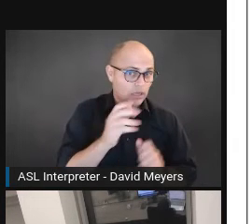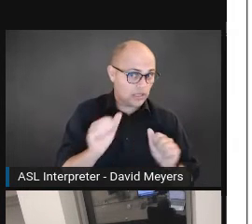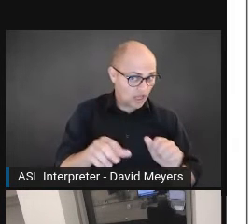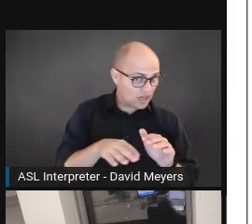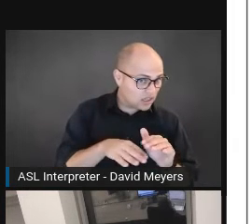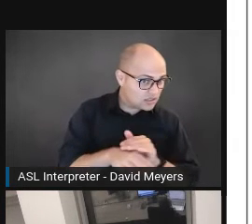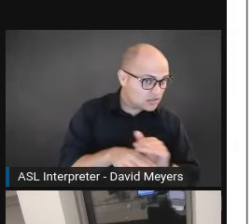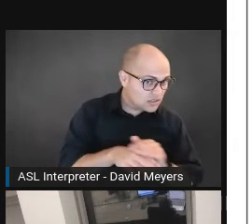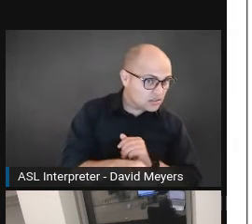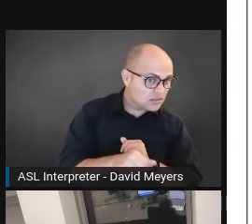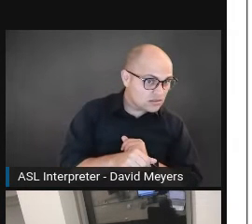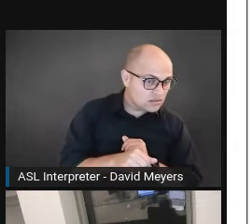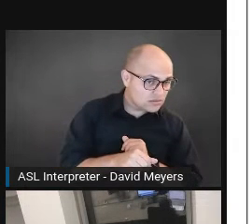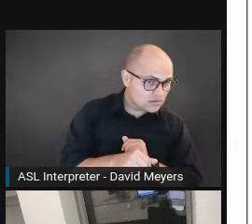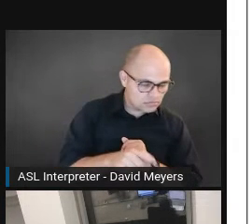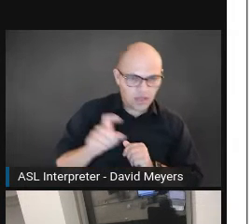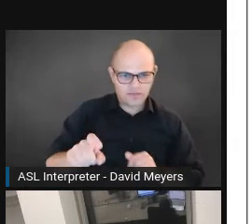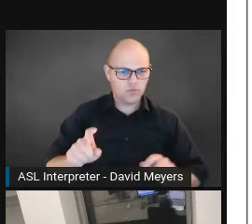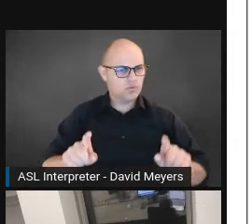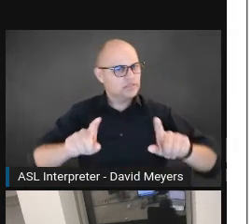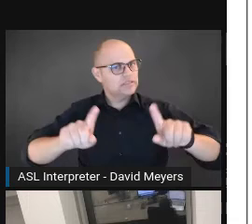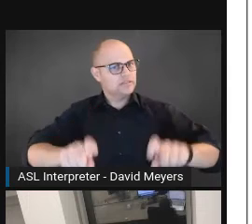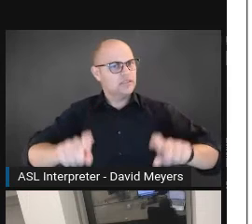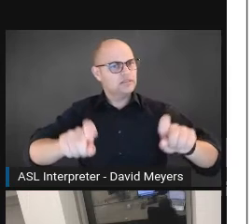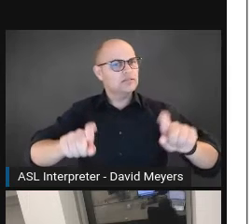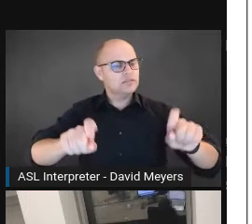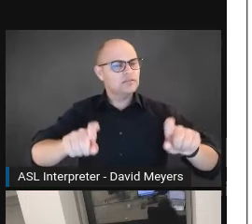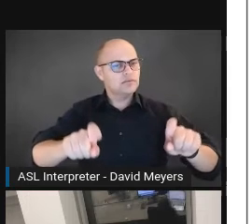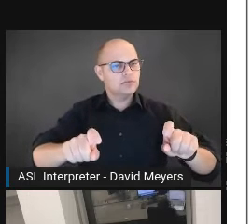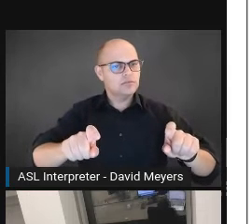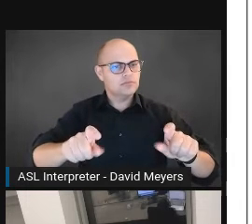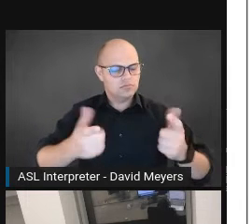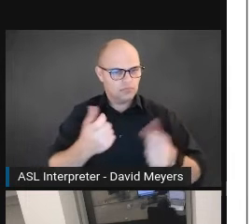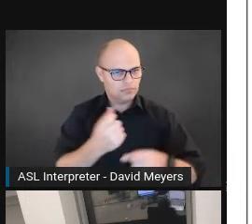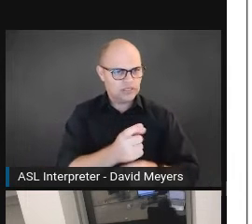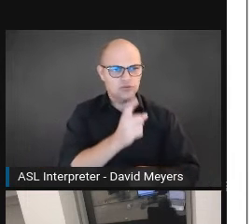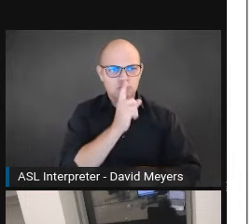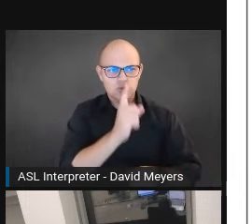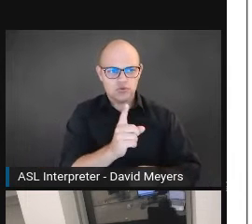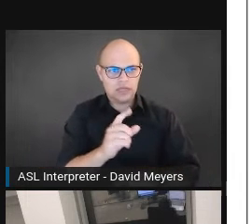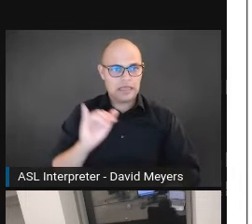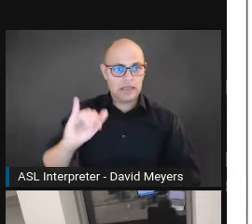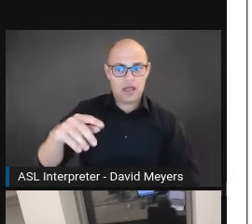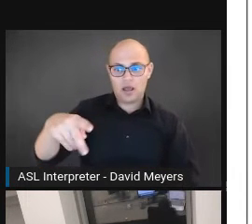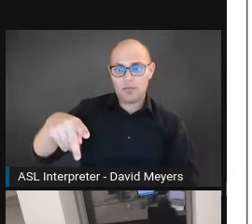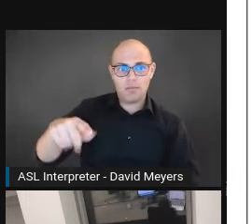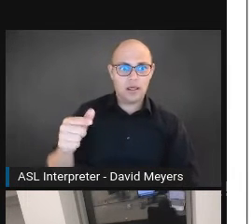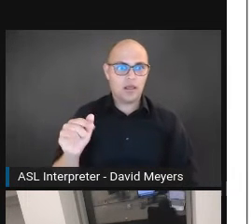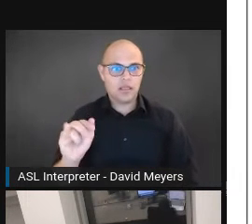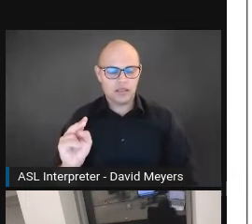What needs to test this aspect of a plugin? We need to make sure that the plugin toolbars are properly visible,